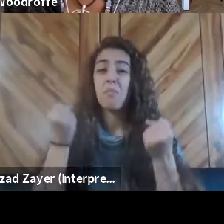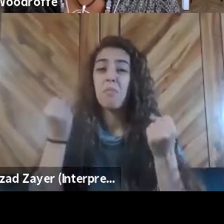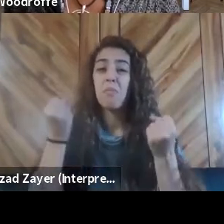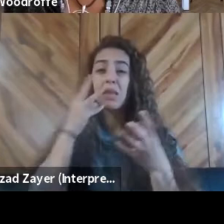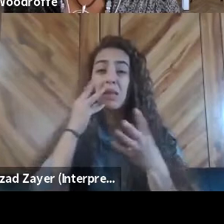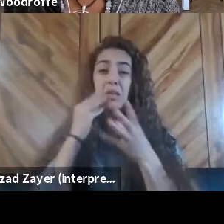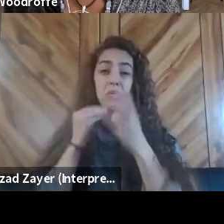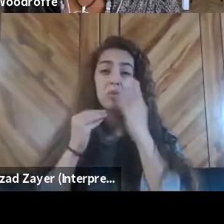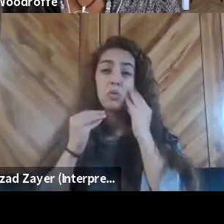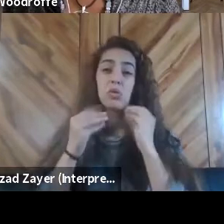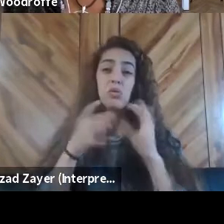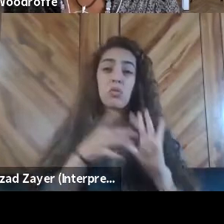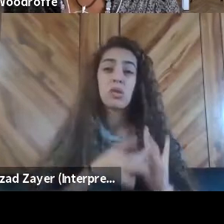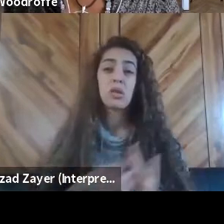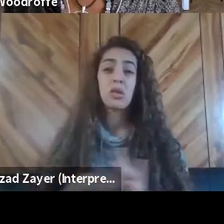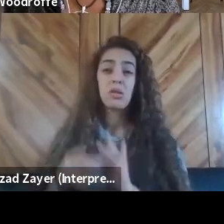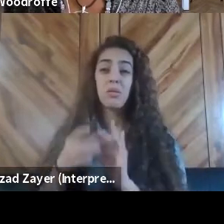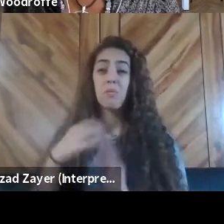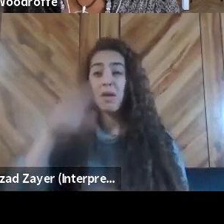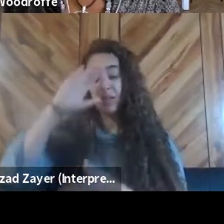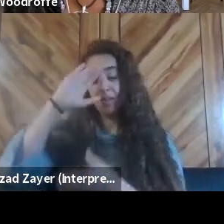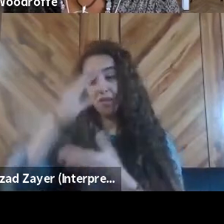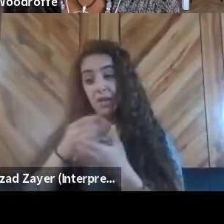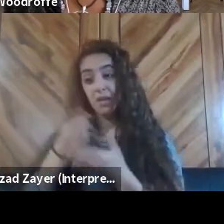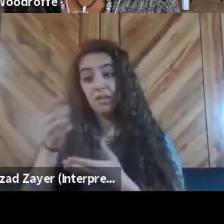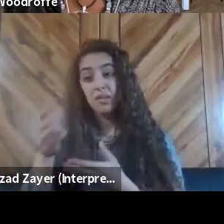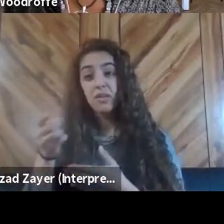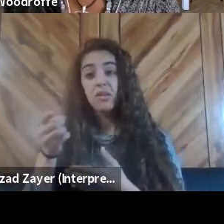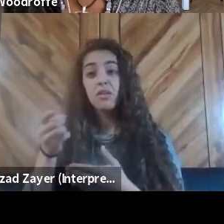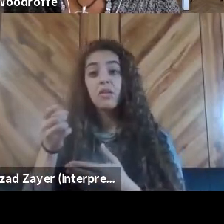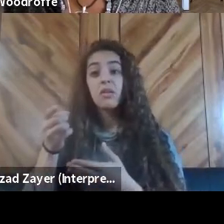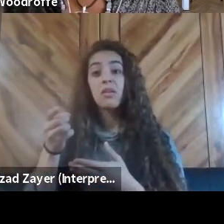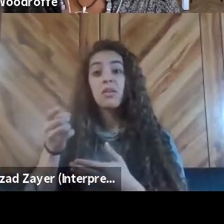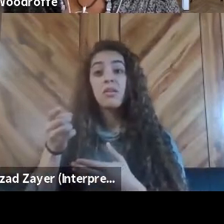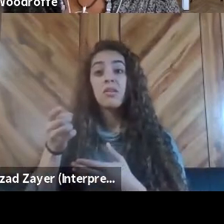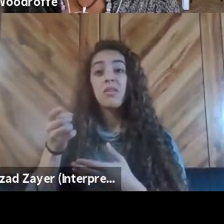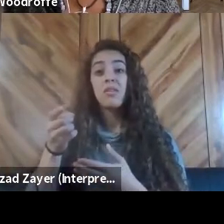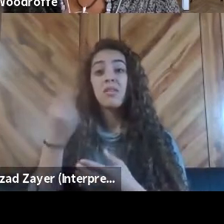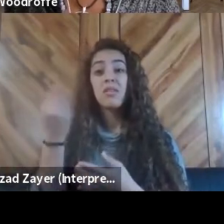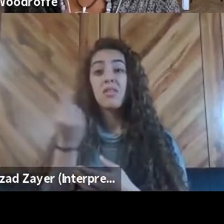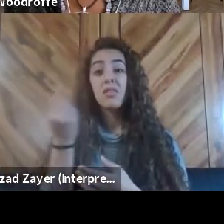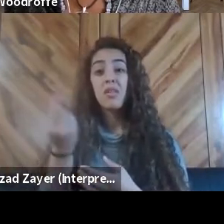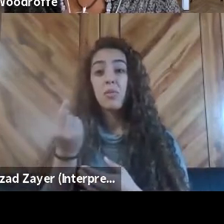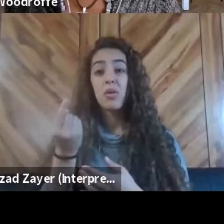my son has been approached by the police just because he's